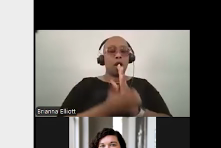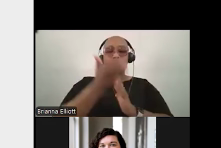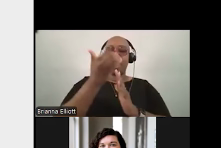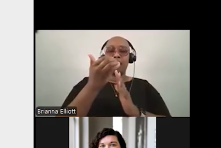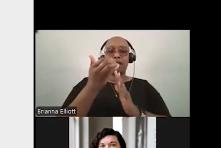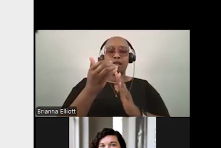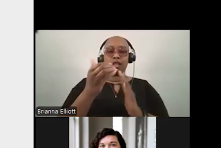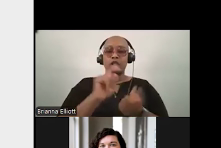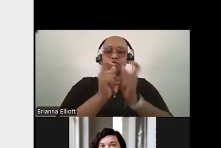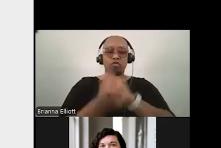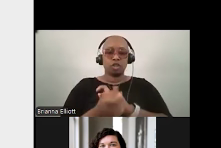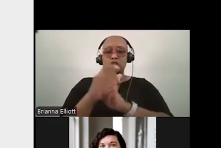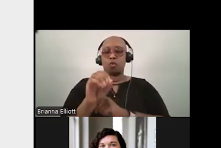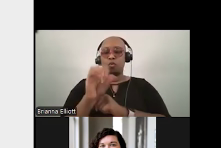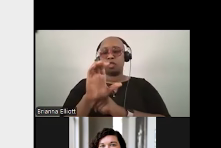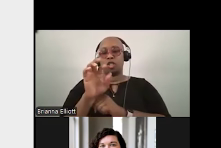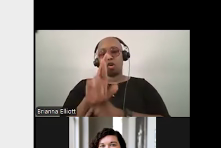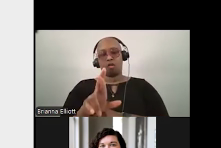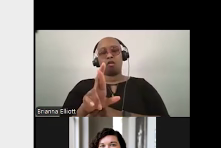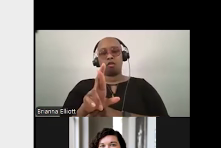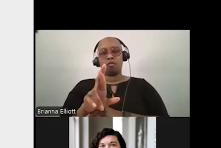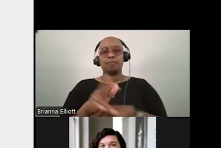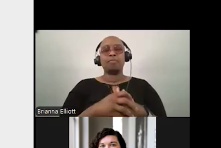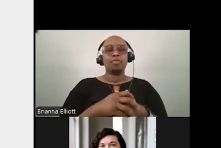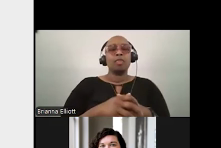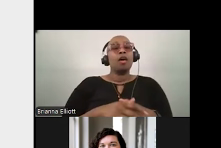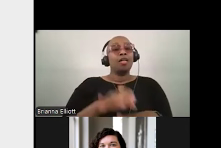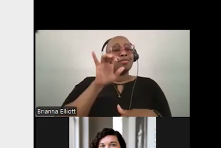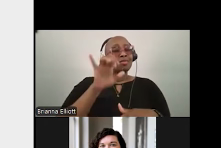it you're not worrying about it that's like a smallcale version because if you are someone with